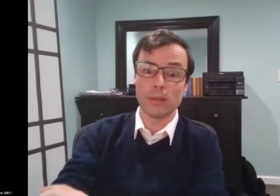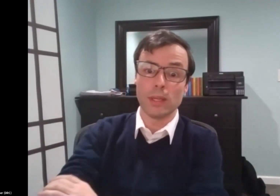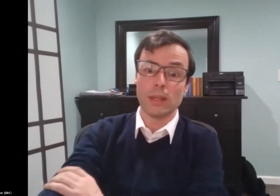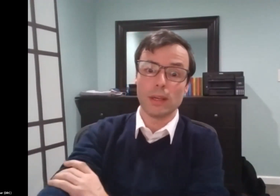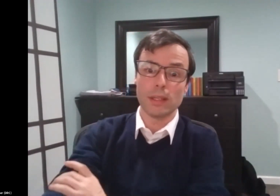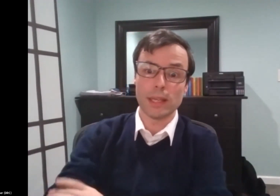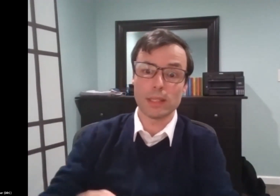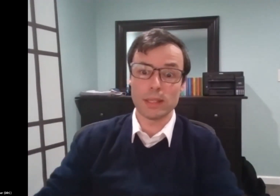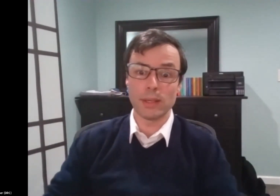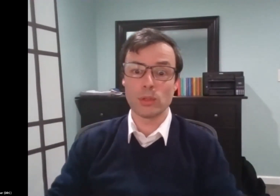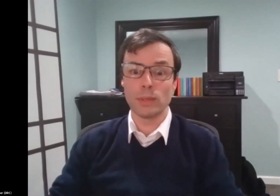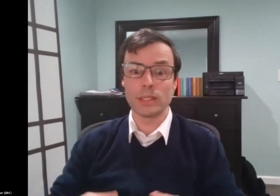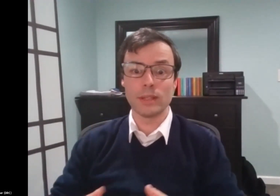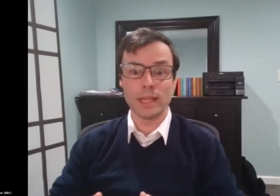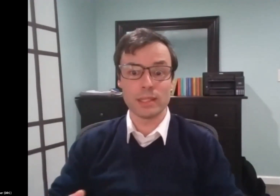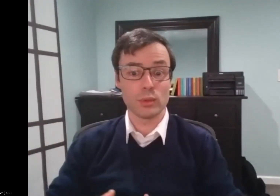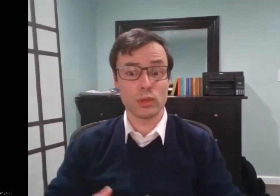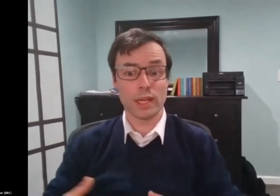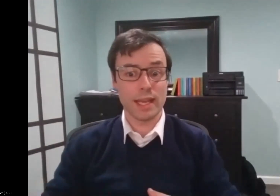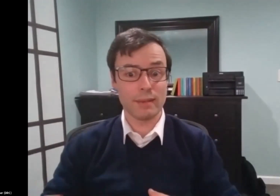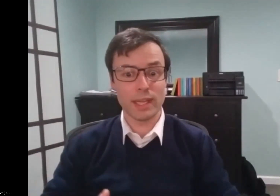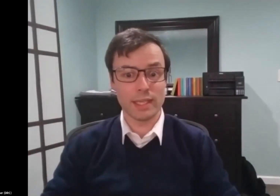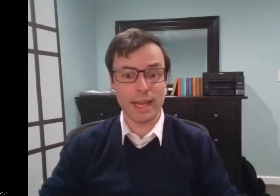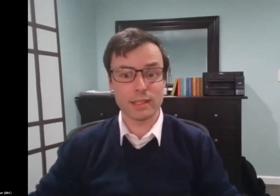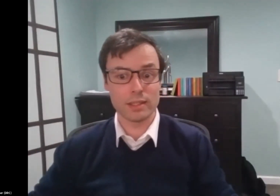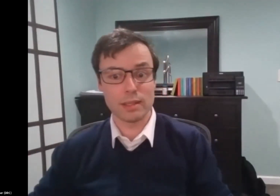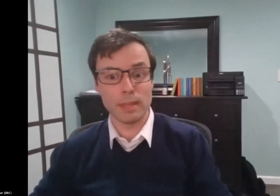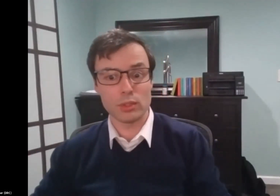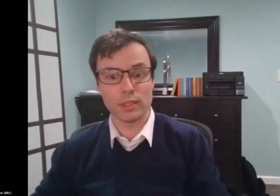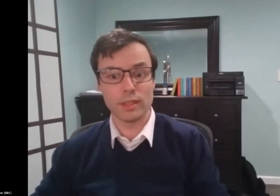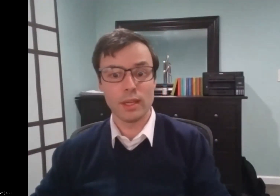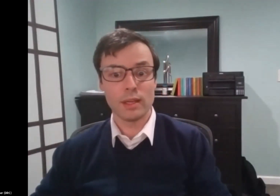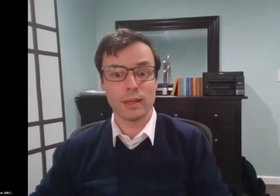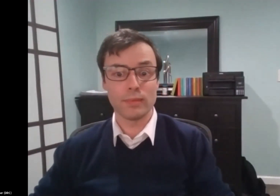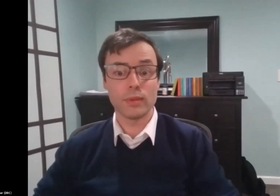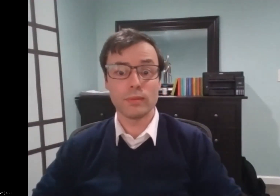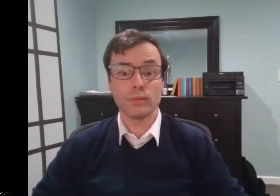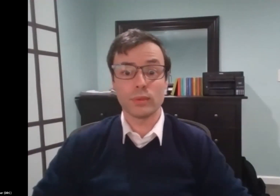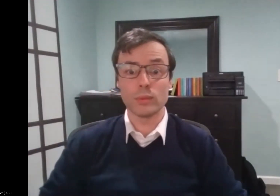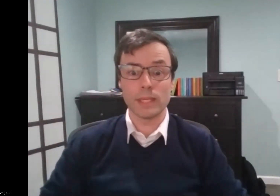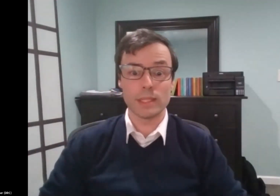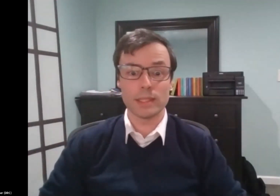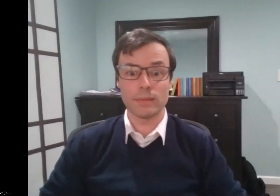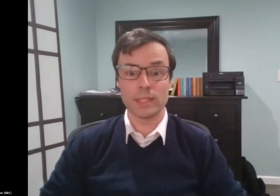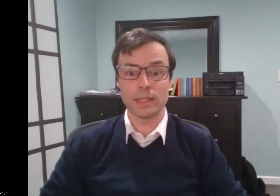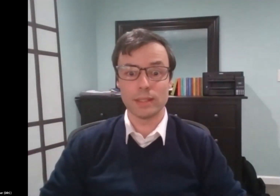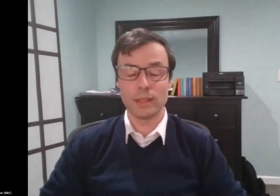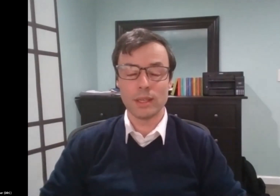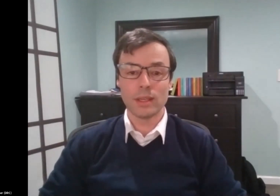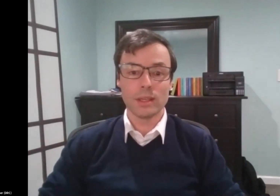staff have not received training on what those policies mean so people undergo unnecessary and